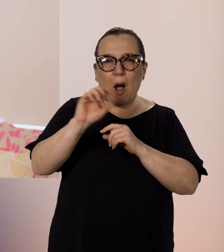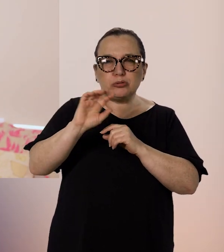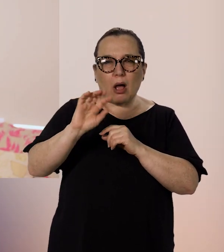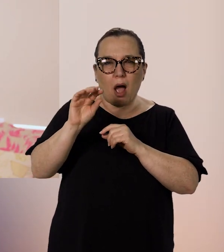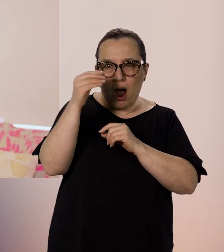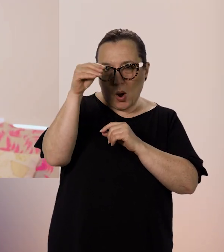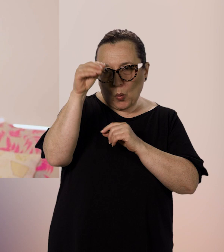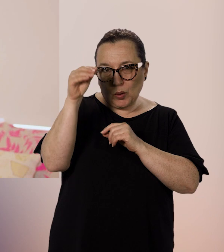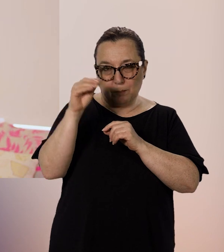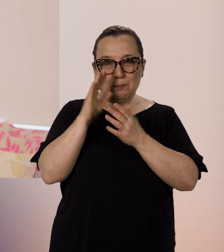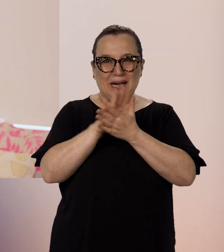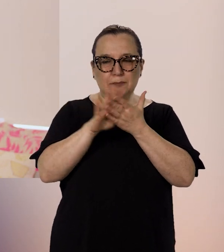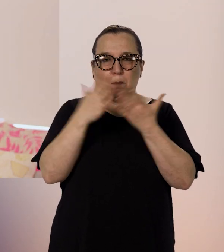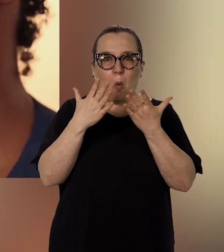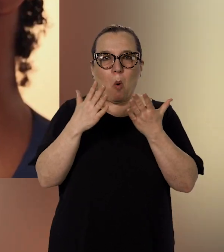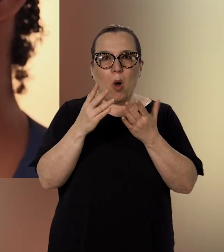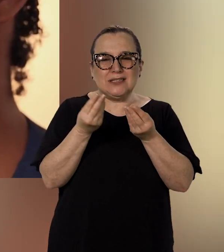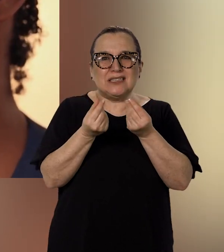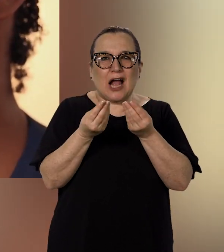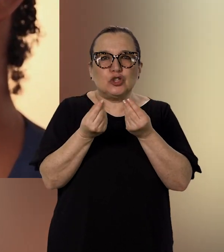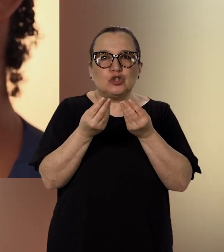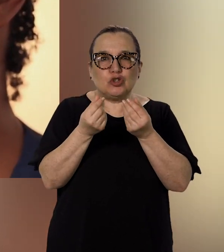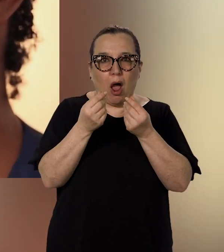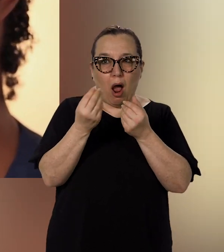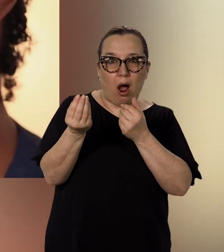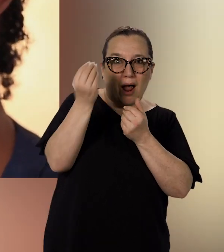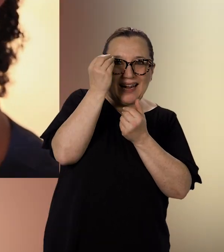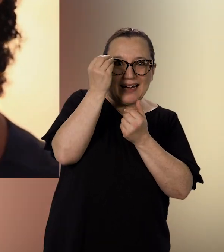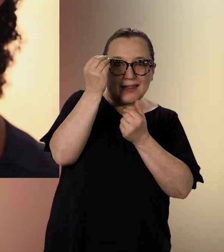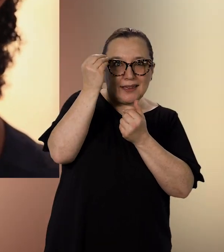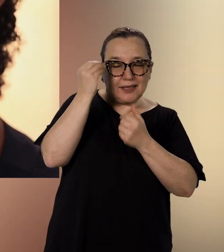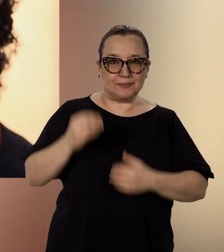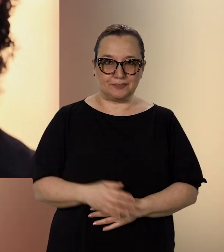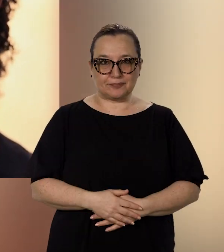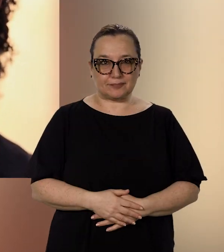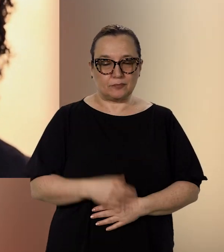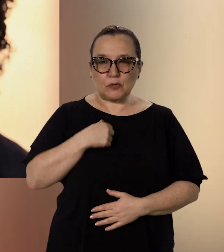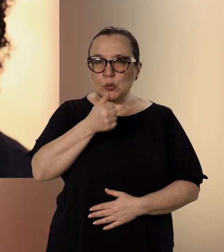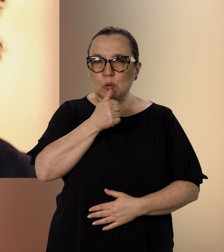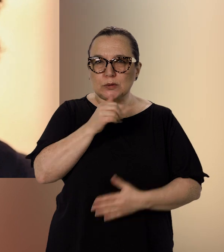that's going to help get some more texture back into the brow. So we're using a matte brunette powder and a hard angled brush.